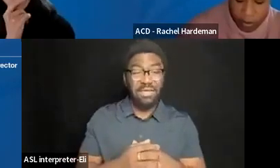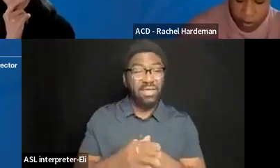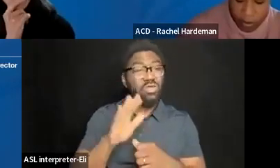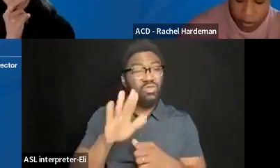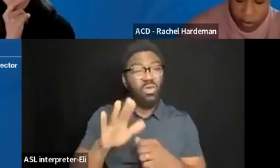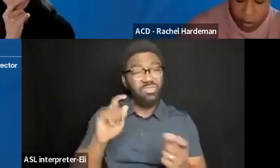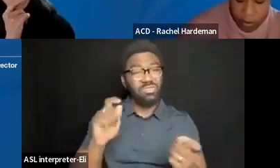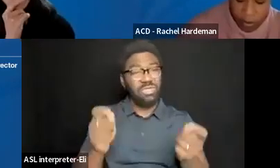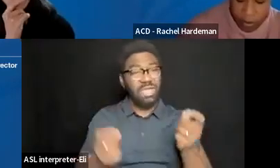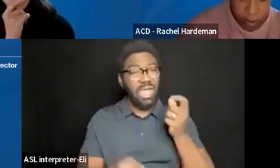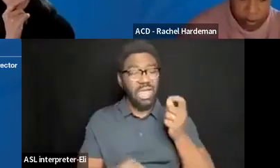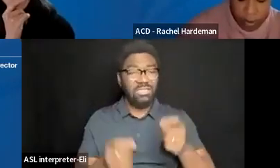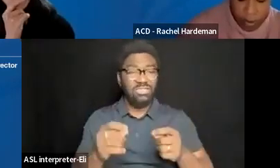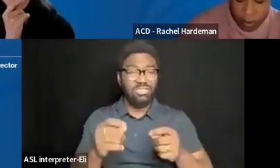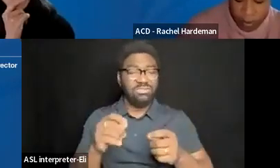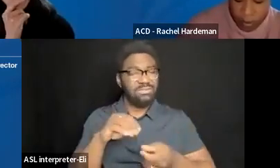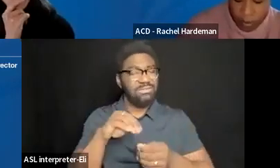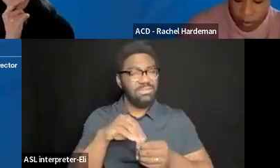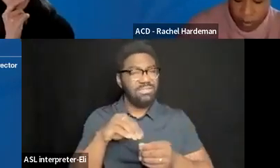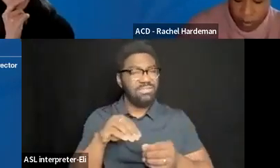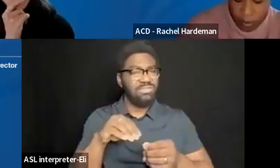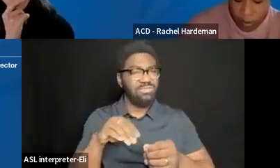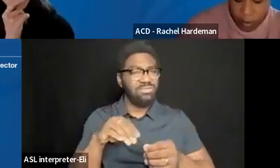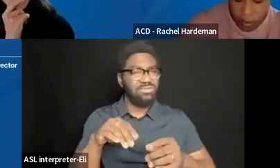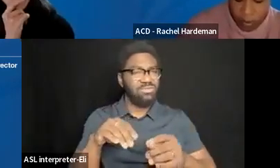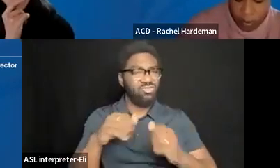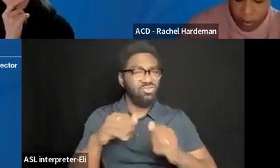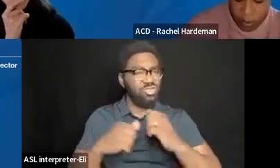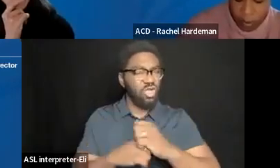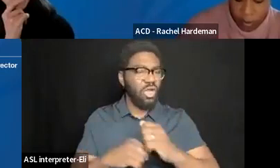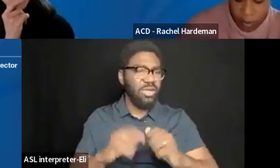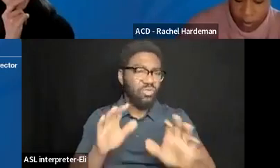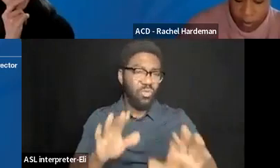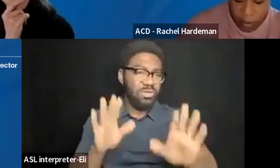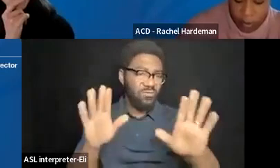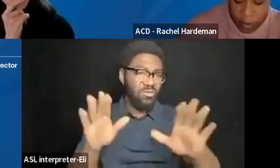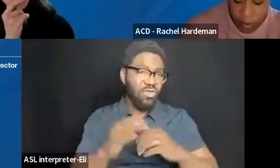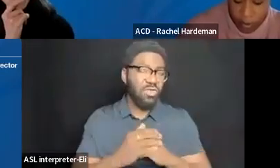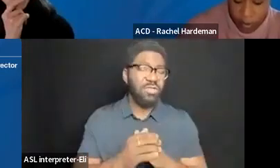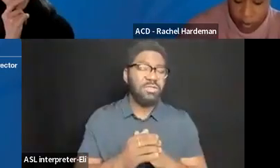in the structure is wonderful, and at the same time, where we put people